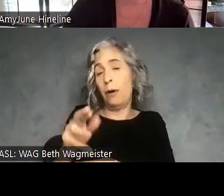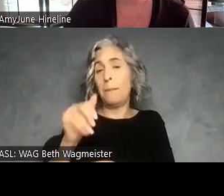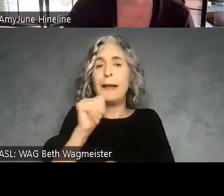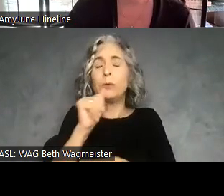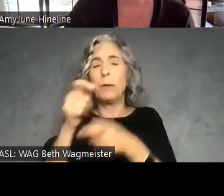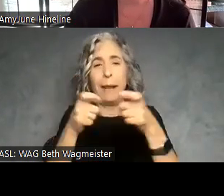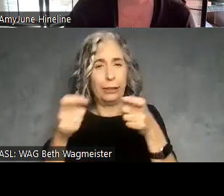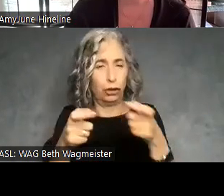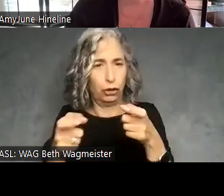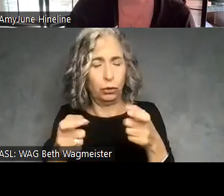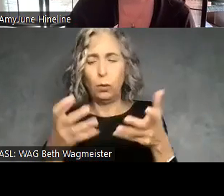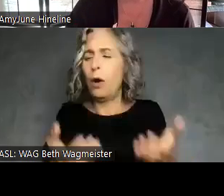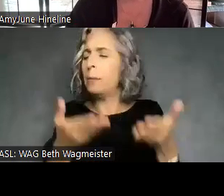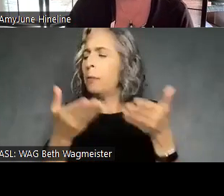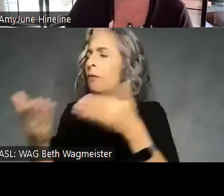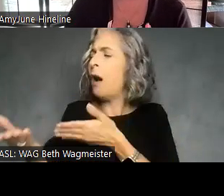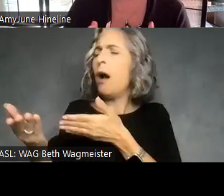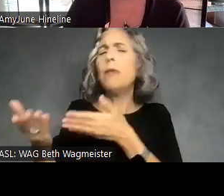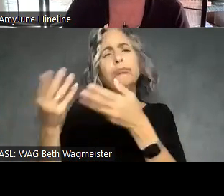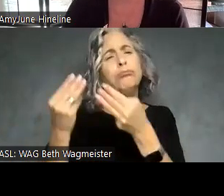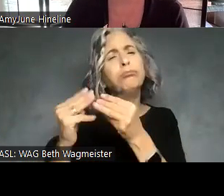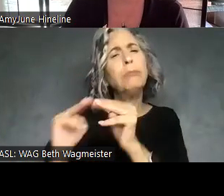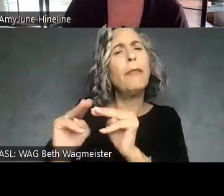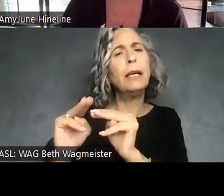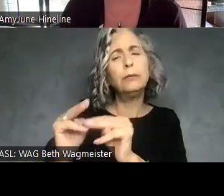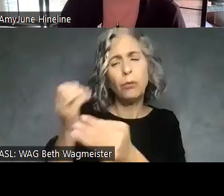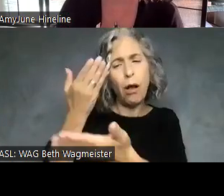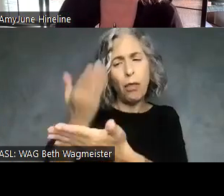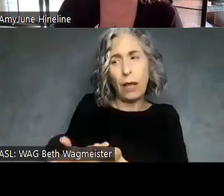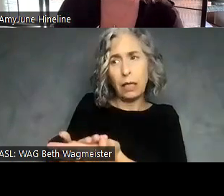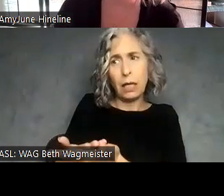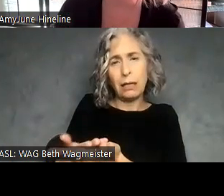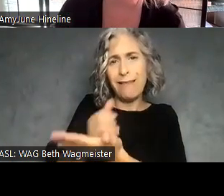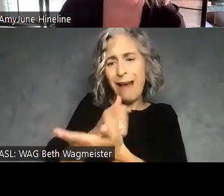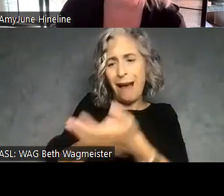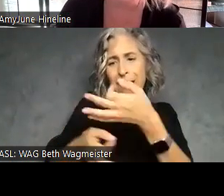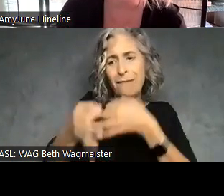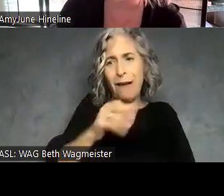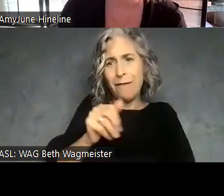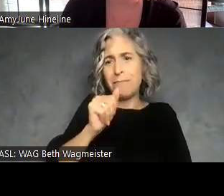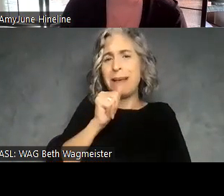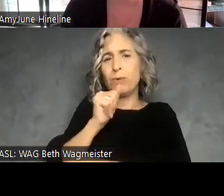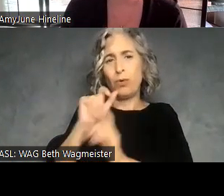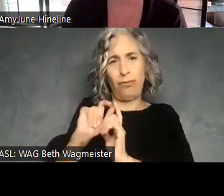We want to allow users to use external references for their details. Either as an aid to memory